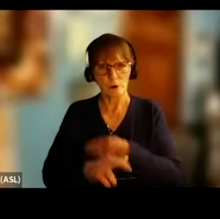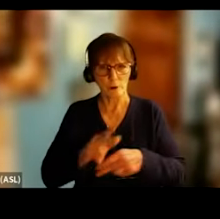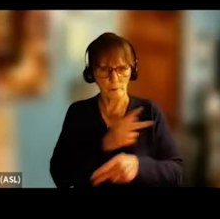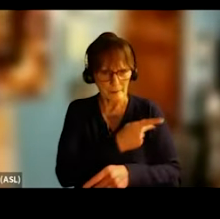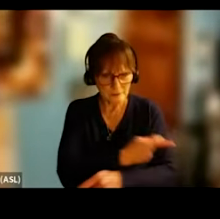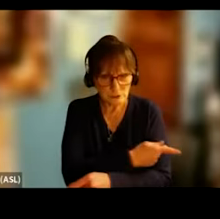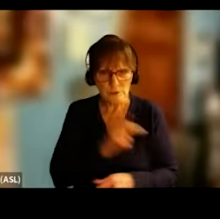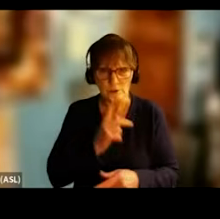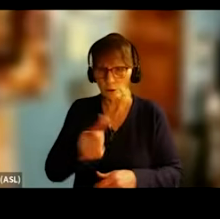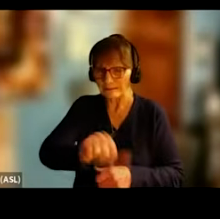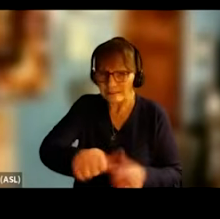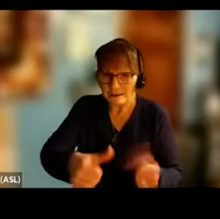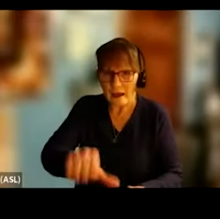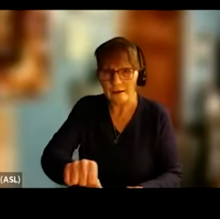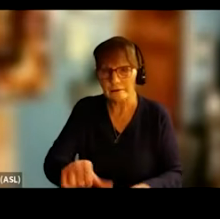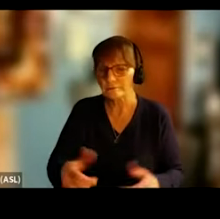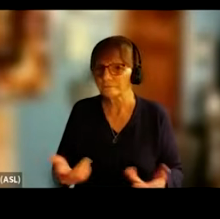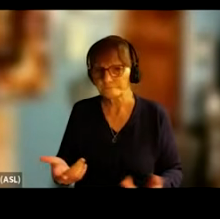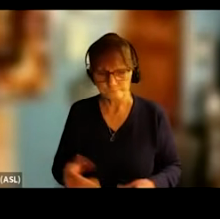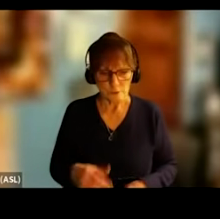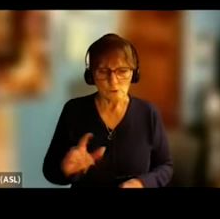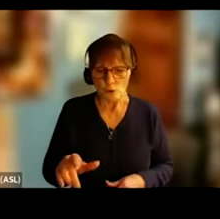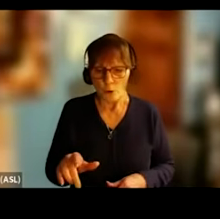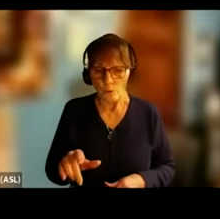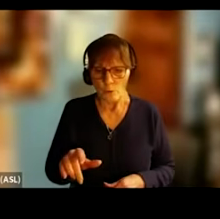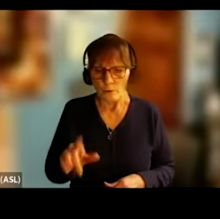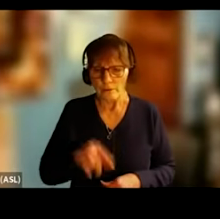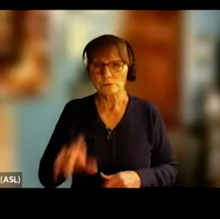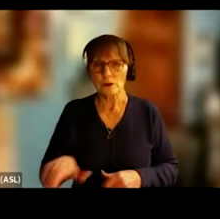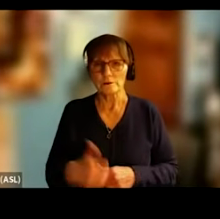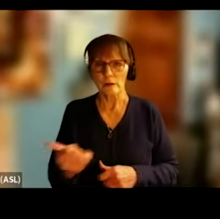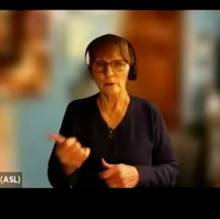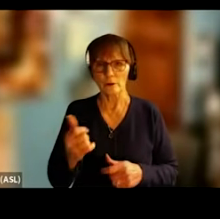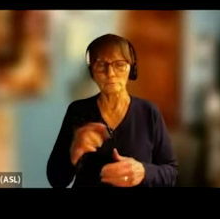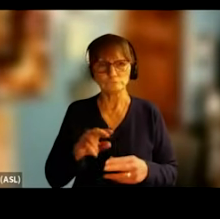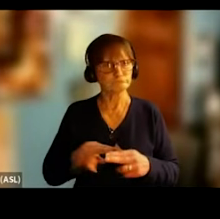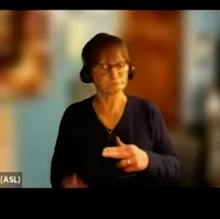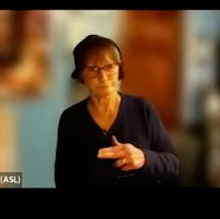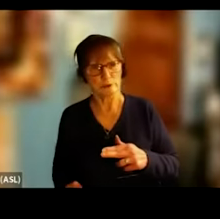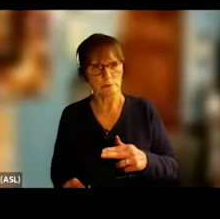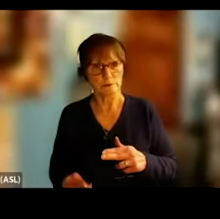or there's wait lists that are years long. And so there is another drop off after someone has already experienced long-term homelessness,